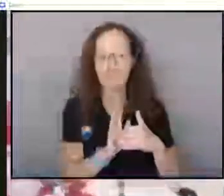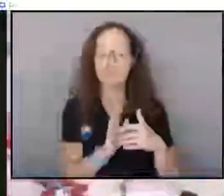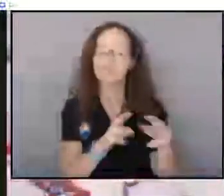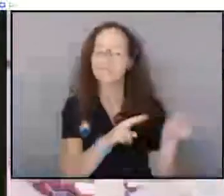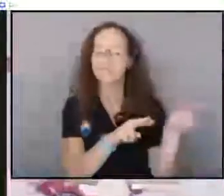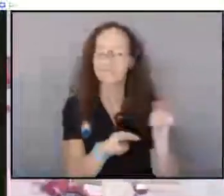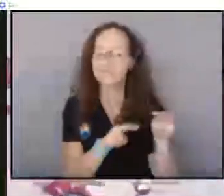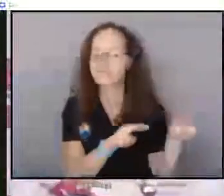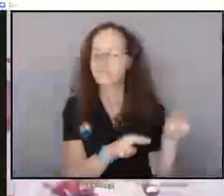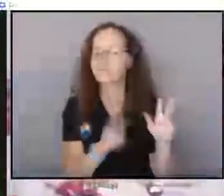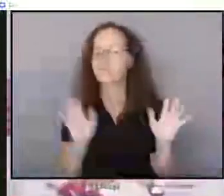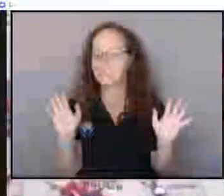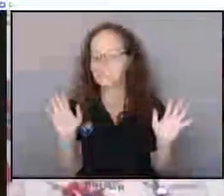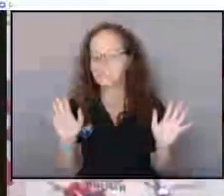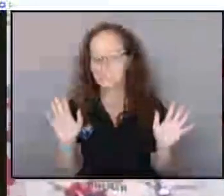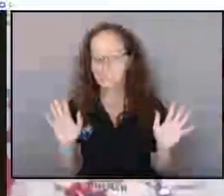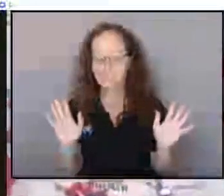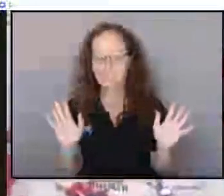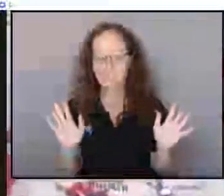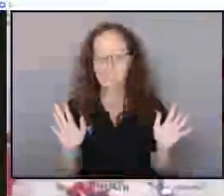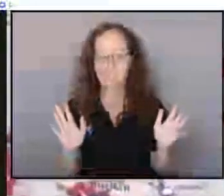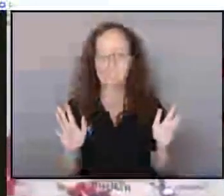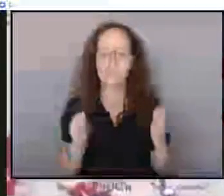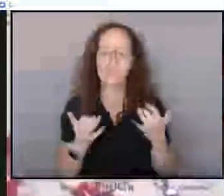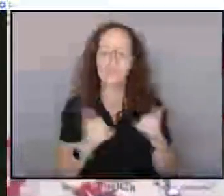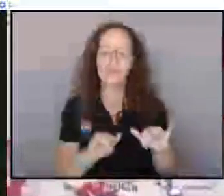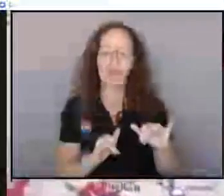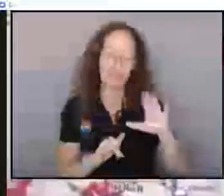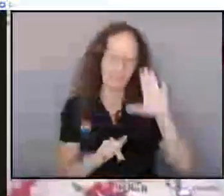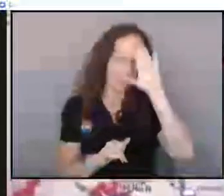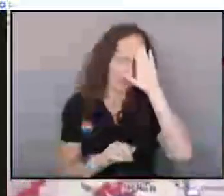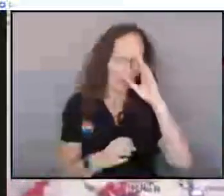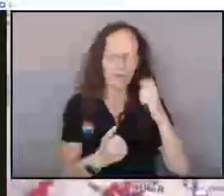RUNNING UP AND DOWN THE ROADWAY THERE FOR QUITE A FEW